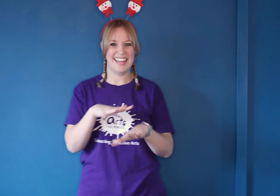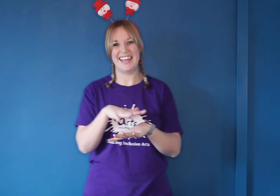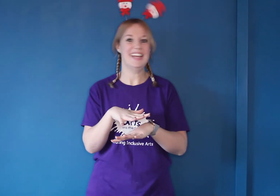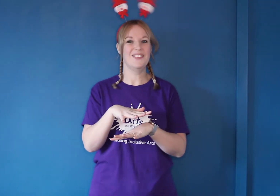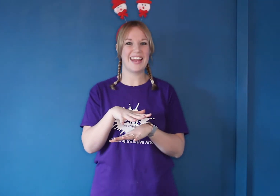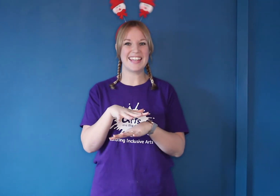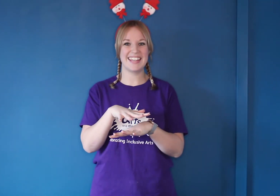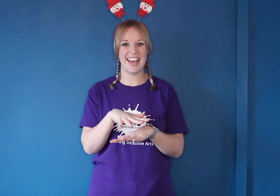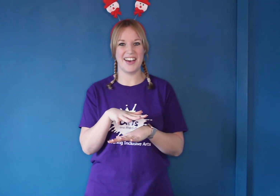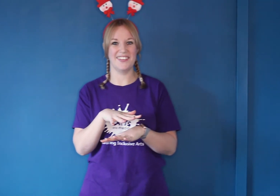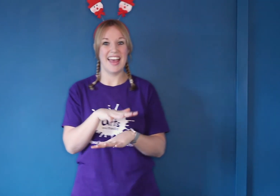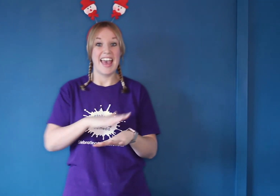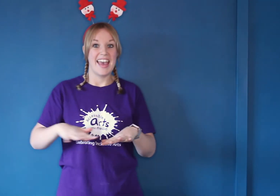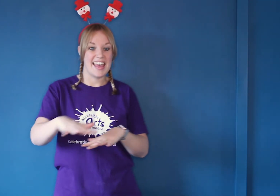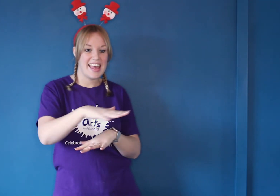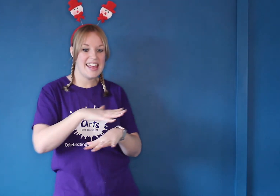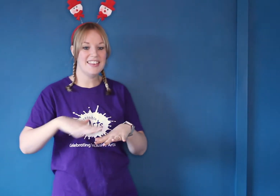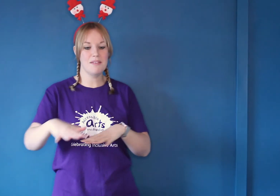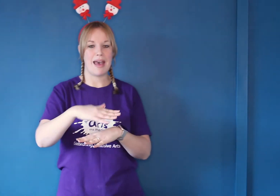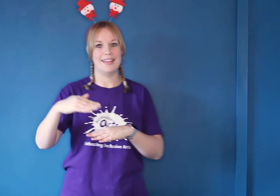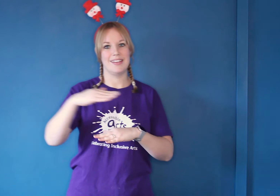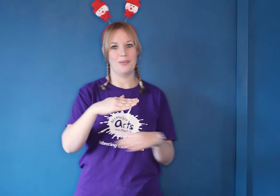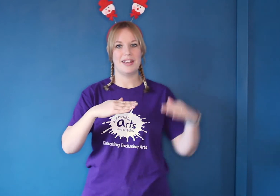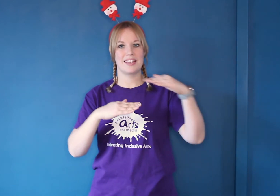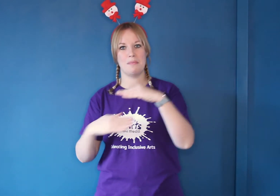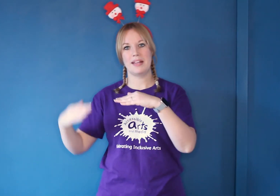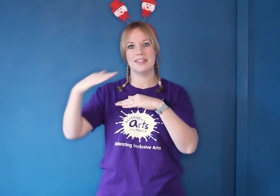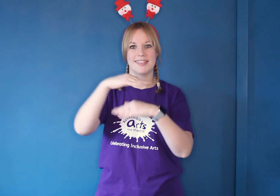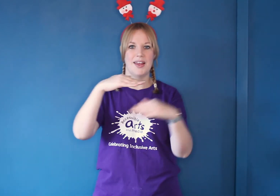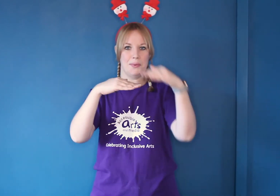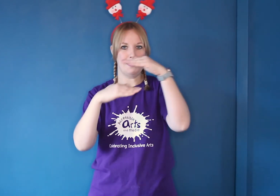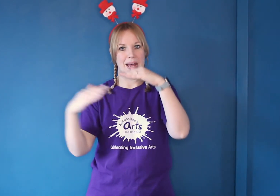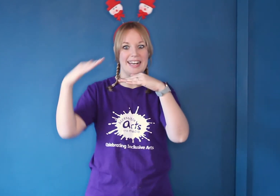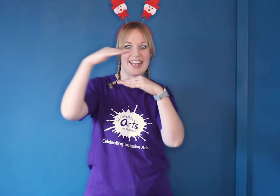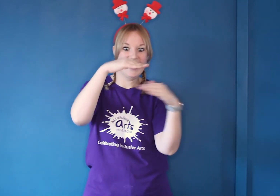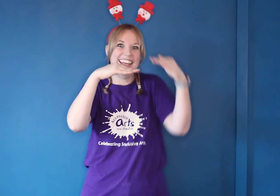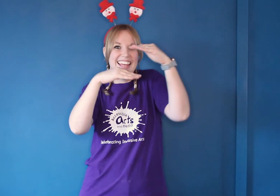Here we go. In the meadow we can build a snowman.